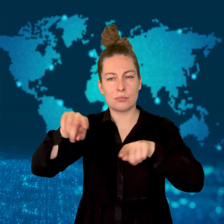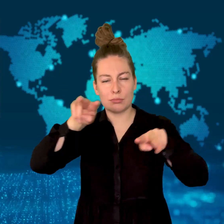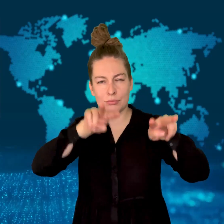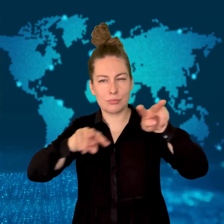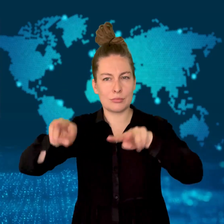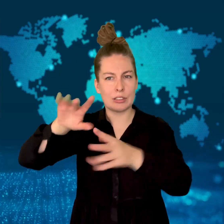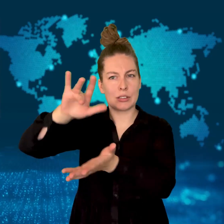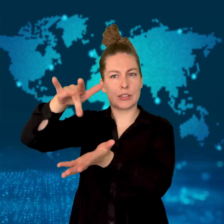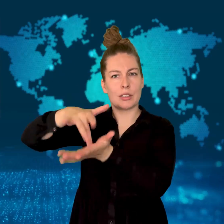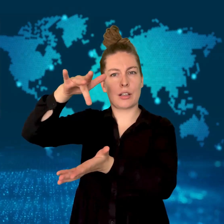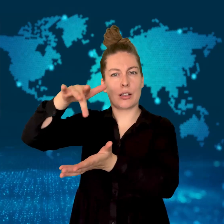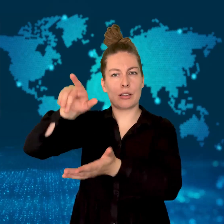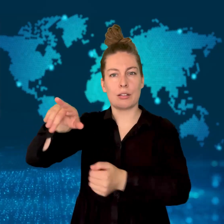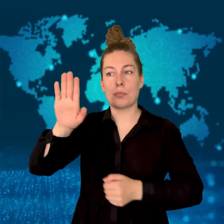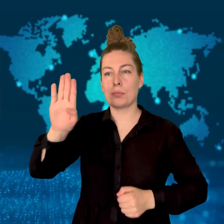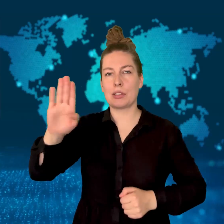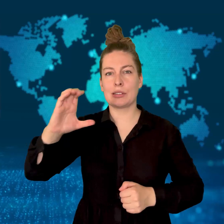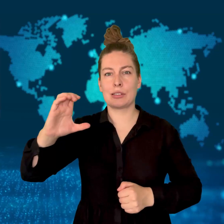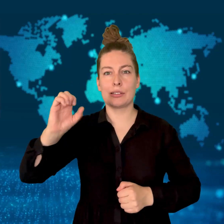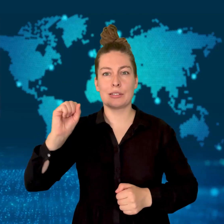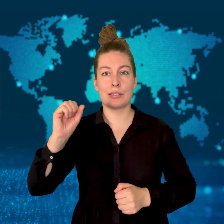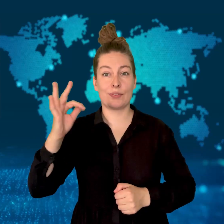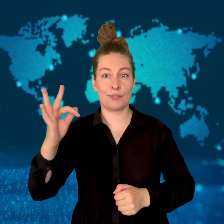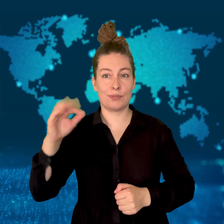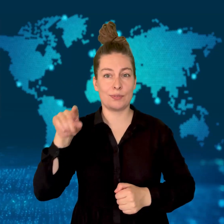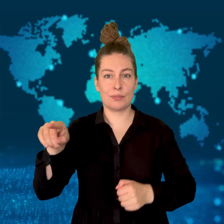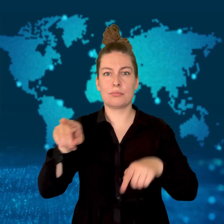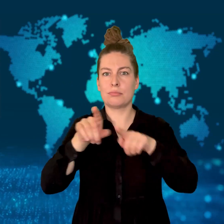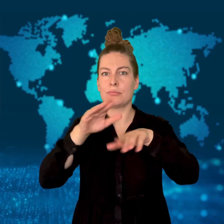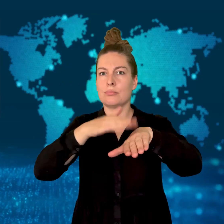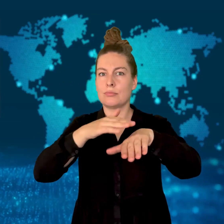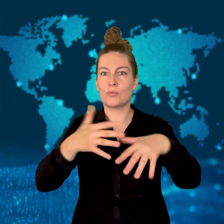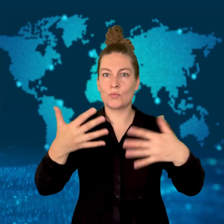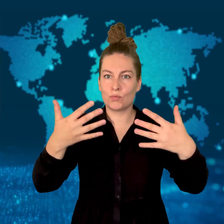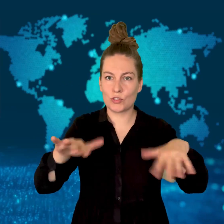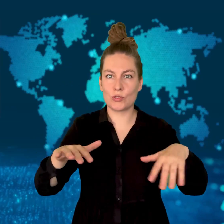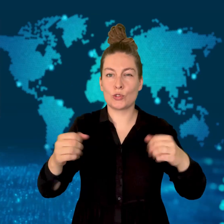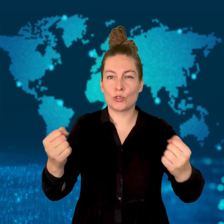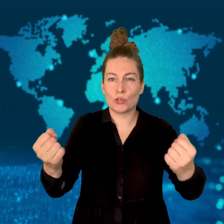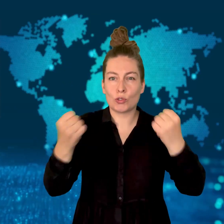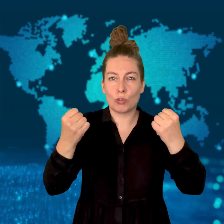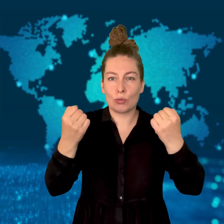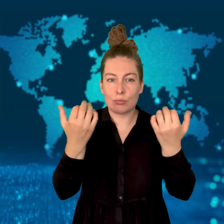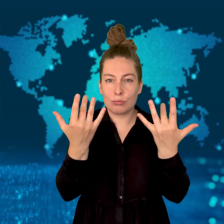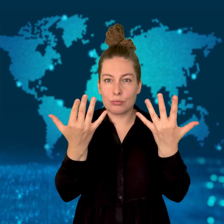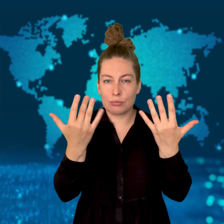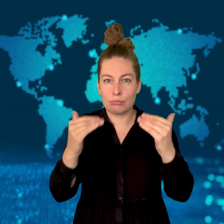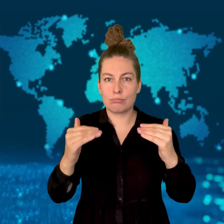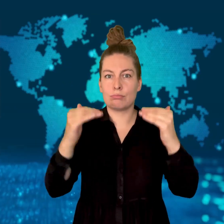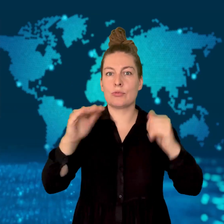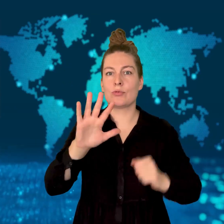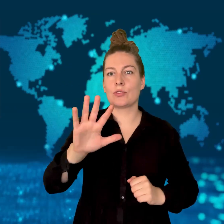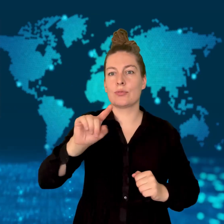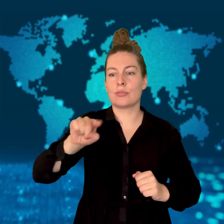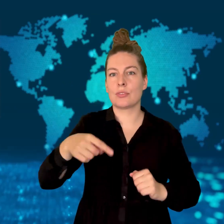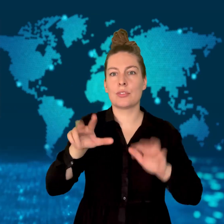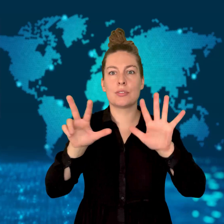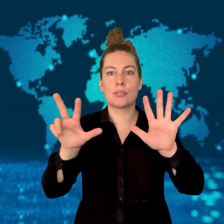The French Central Seismological Bureau (BCSF) said it was a 5.8 quake.